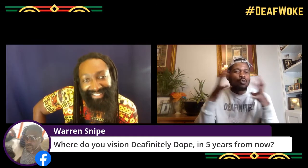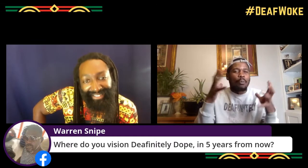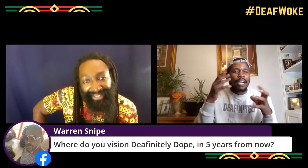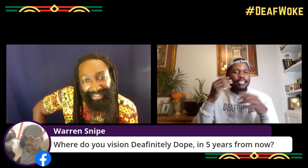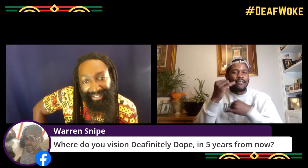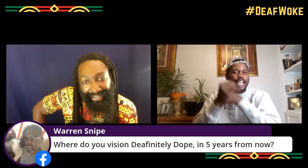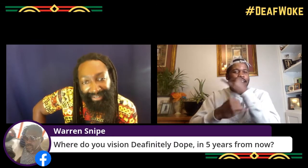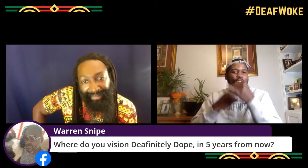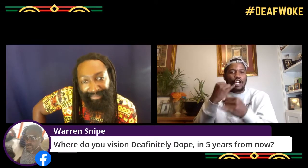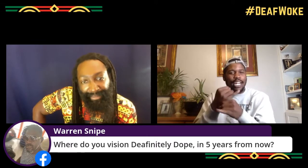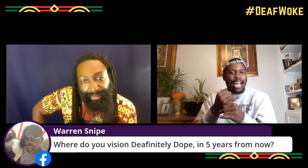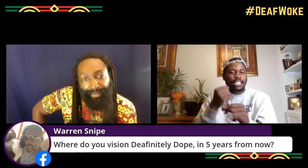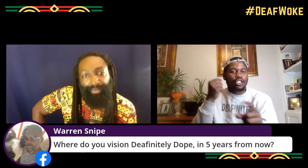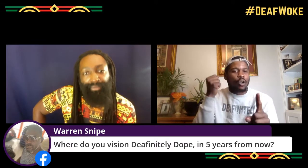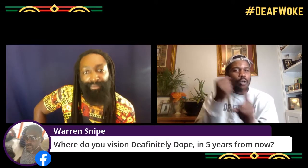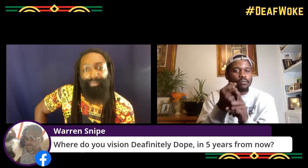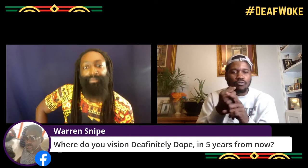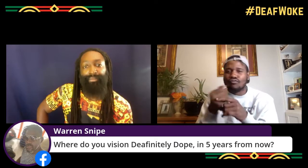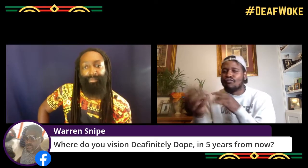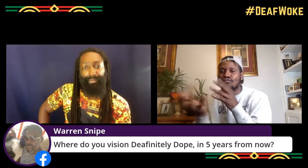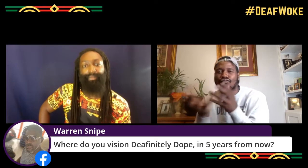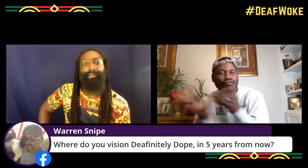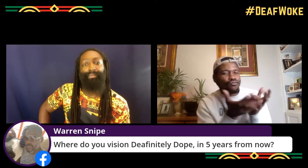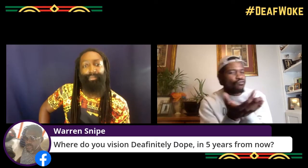I hope we travel all around the world too.